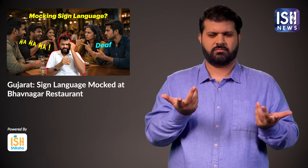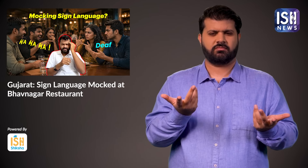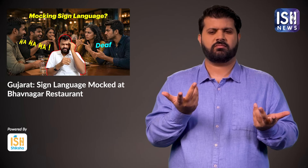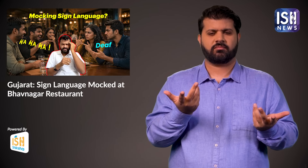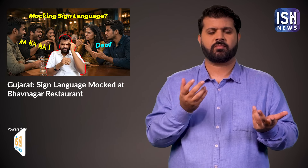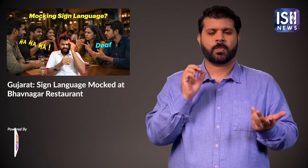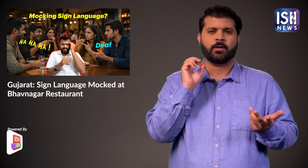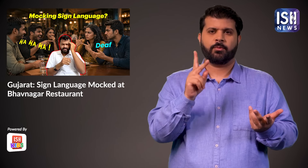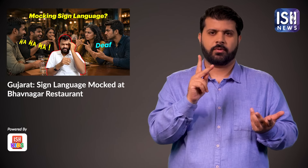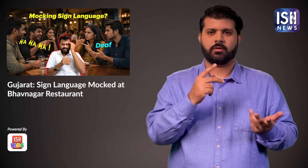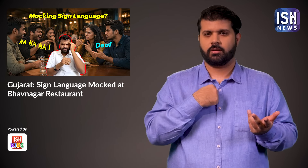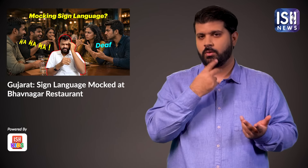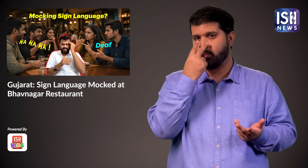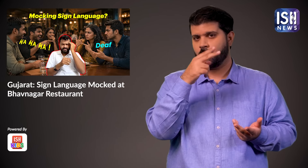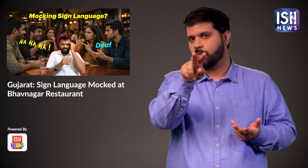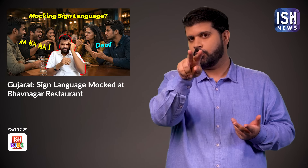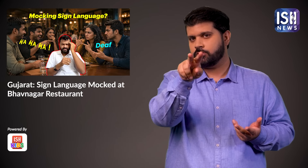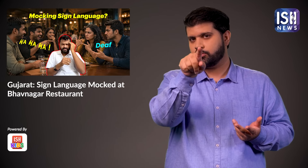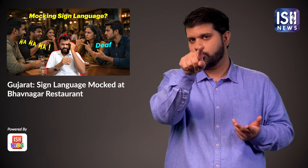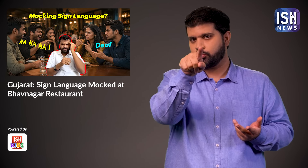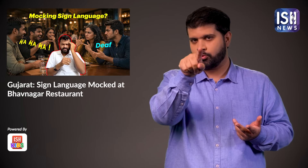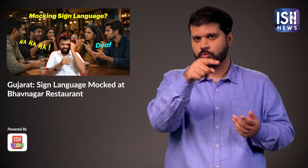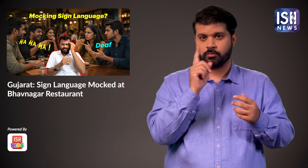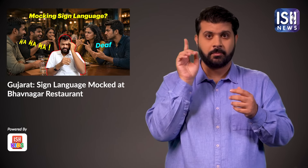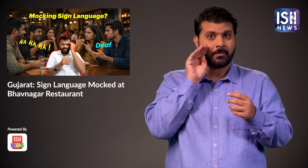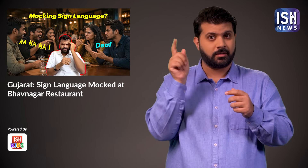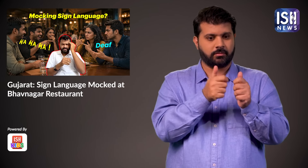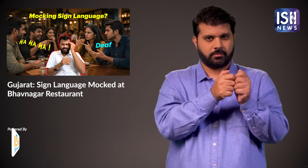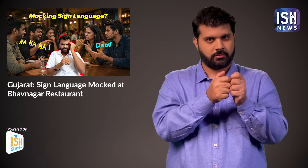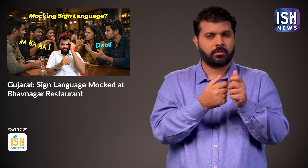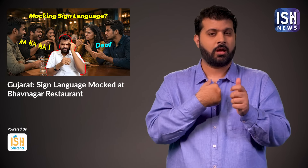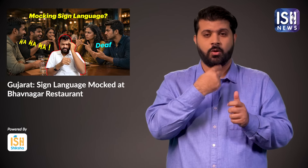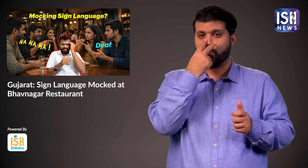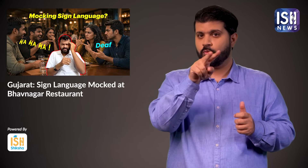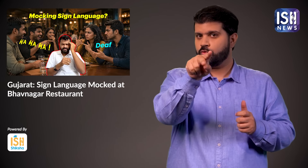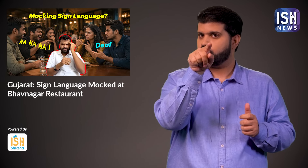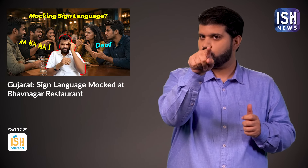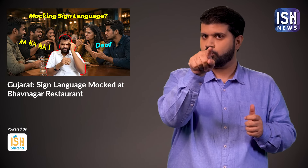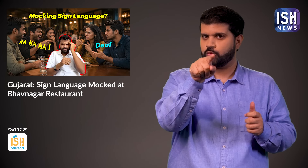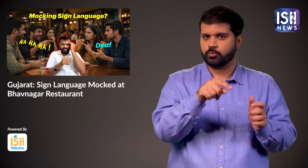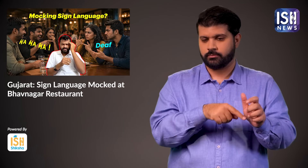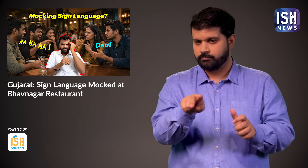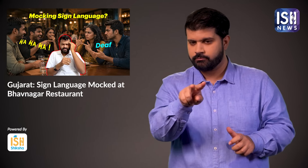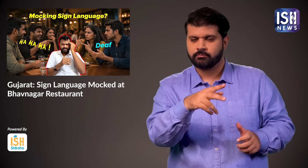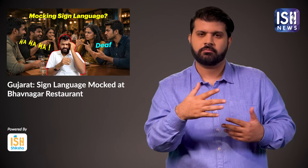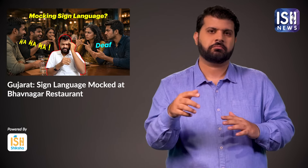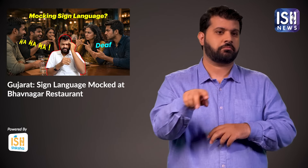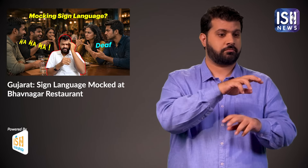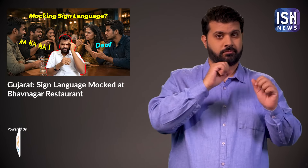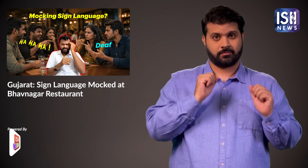Manan acknowledged this, said he was watching them and returned to his table.